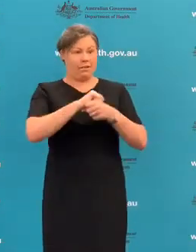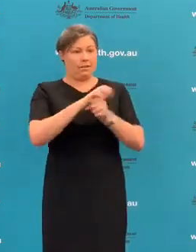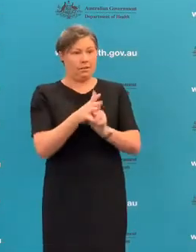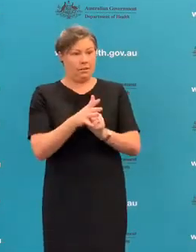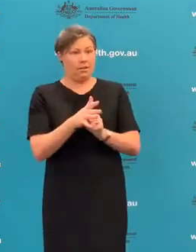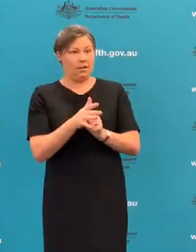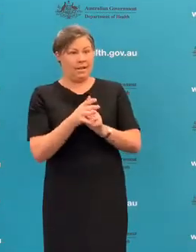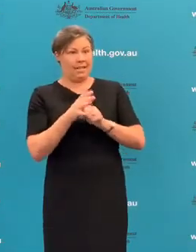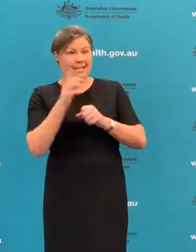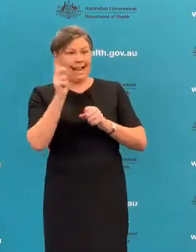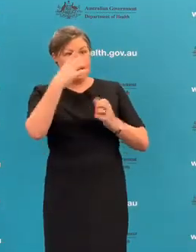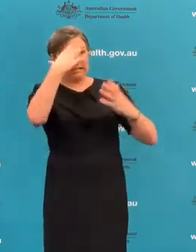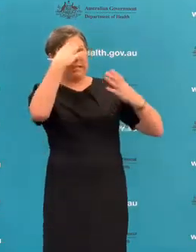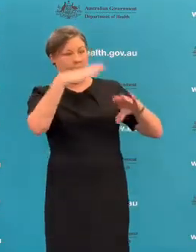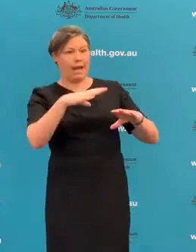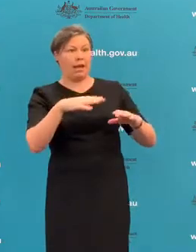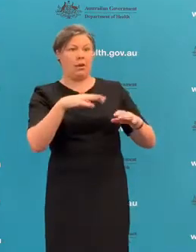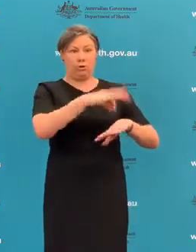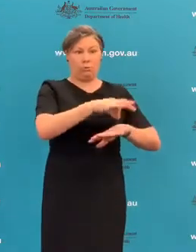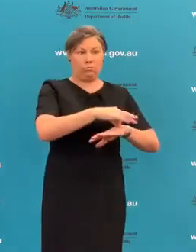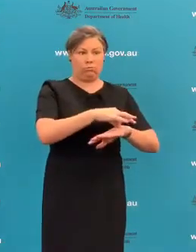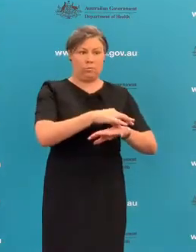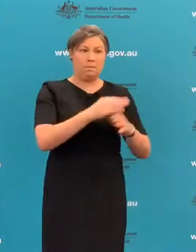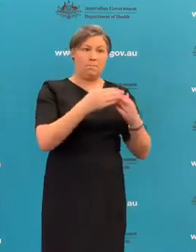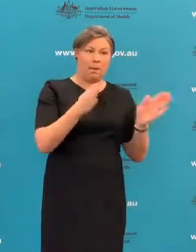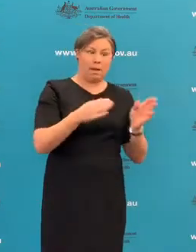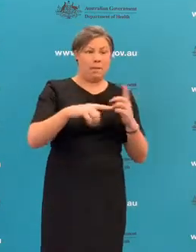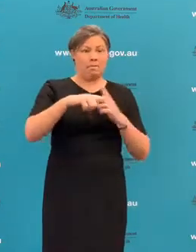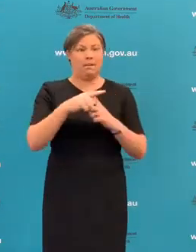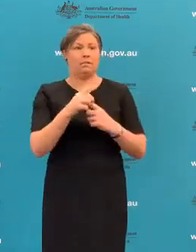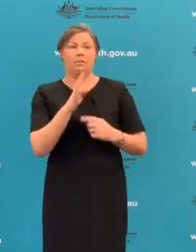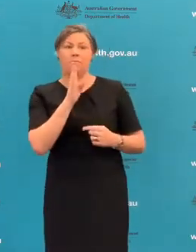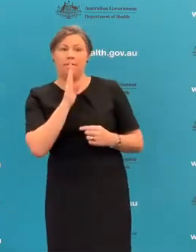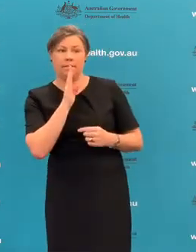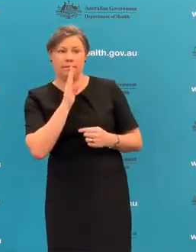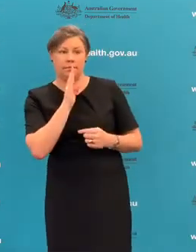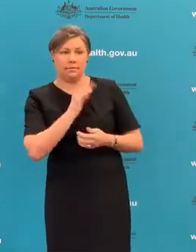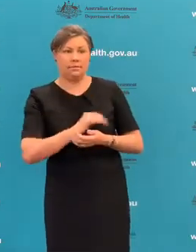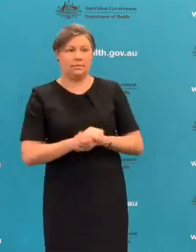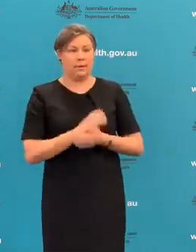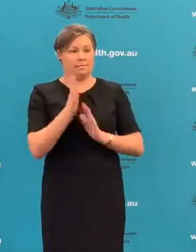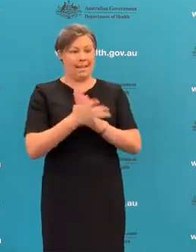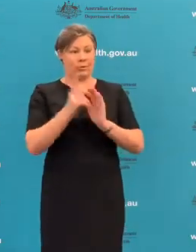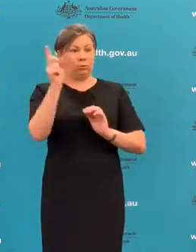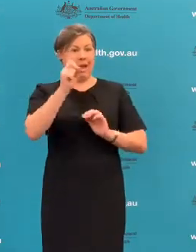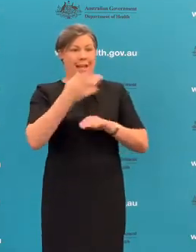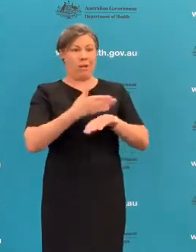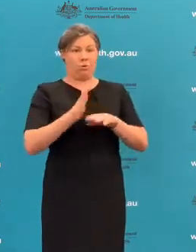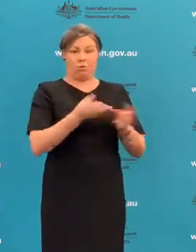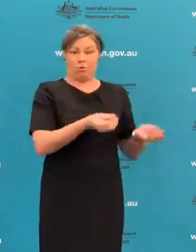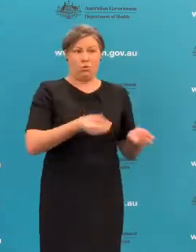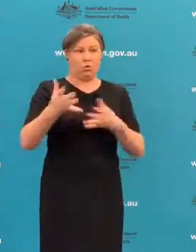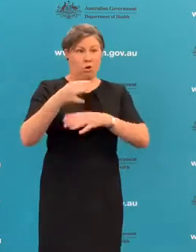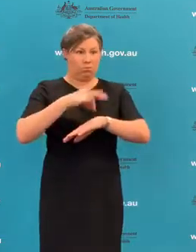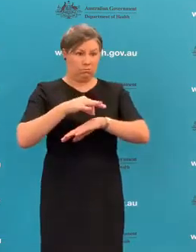hospitals. This is an additional four people hospitalised since this time yesterday. Among those in hospital there are 52